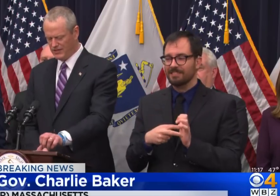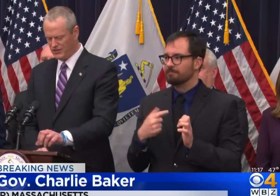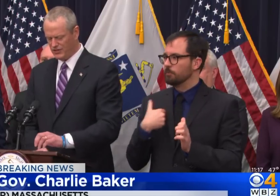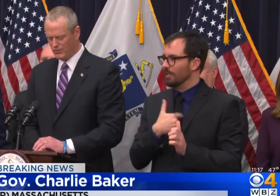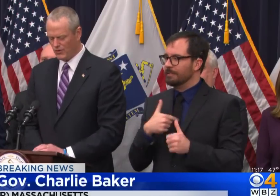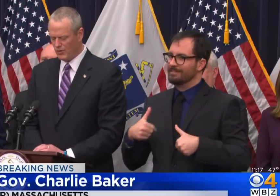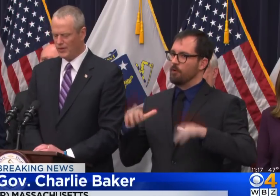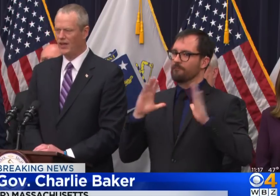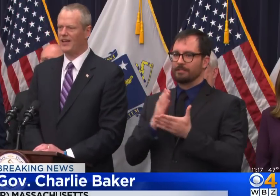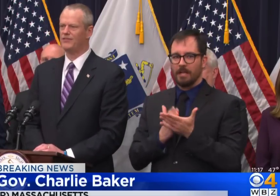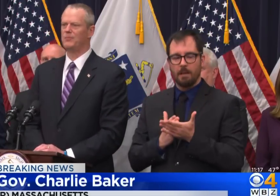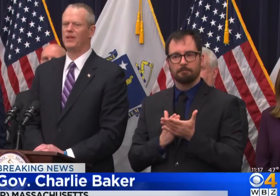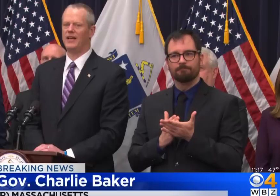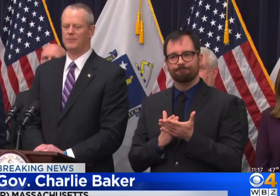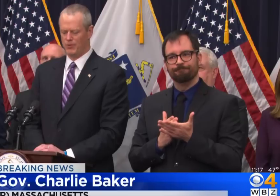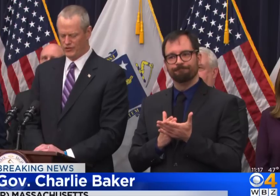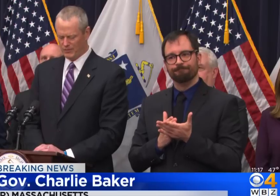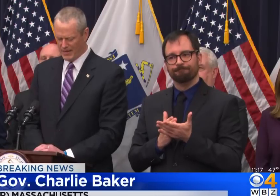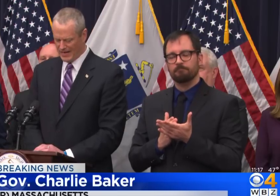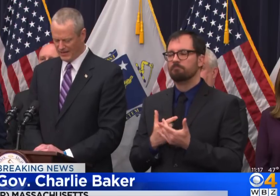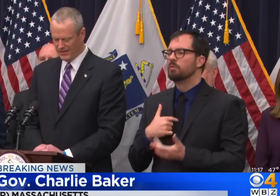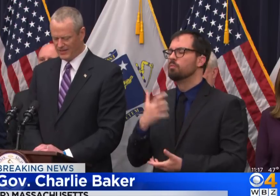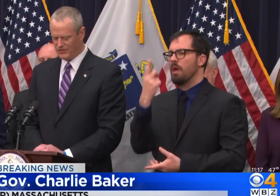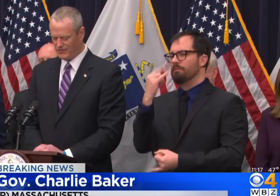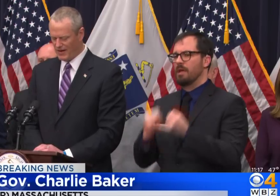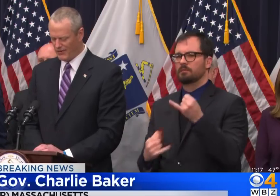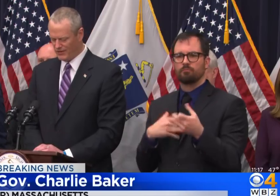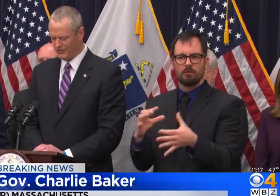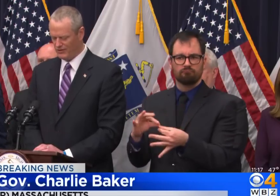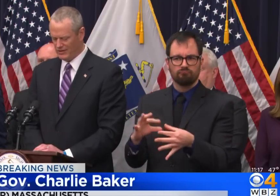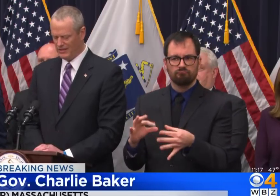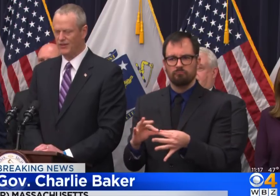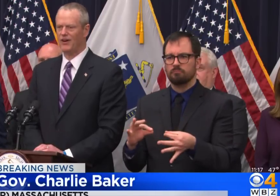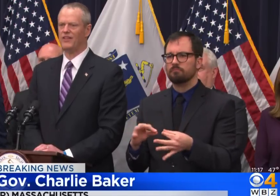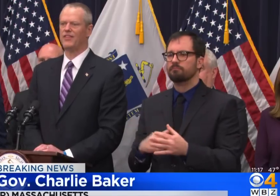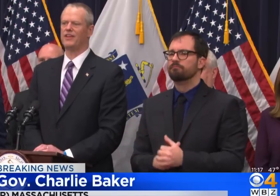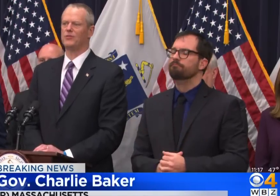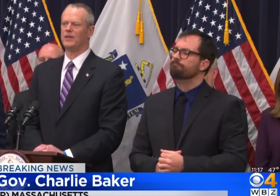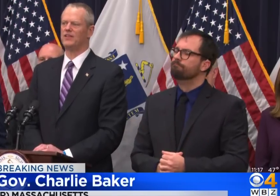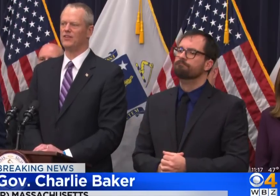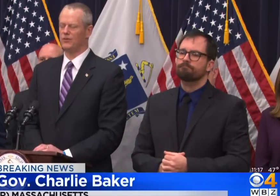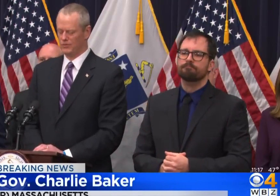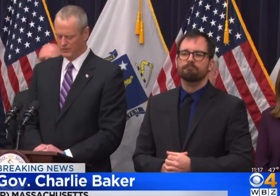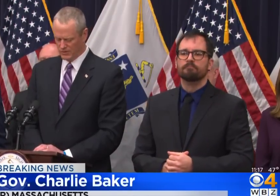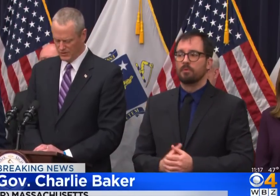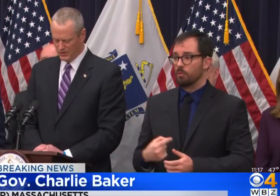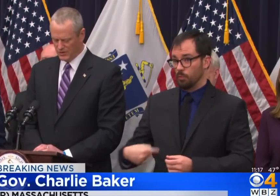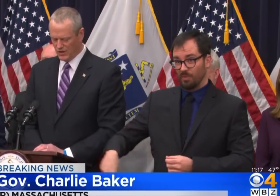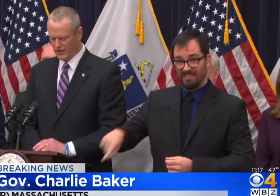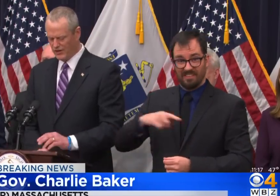OF OUR STATE AND LOCAL WORKERS IS ON FULL DISPLAY. ONE FINAL NOTE, I WANT TO REMIND EVERYONE THAT IN ADDITION TO THE